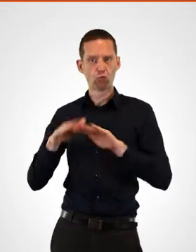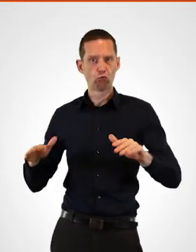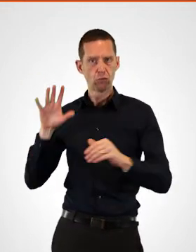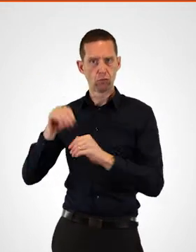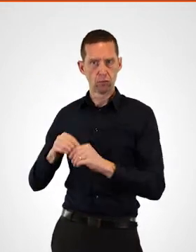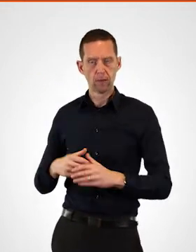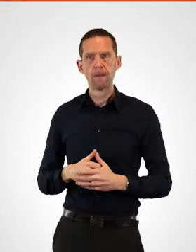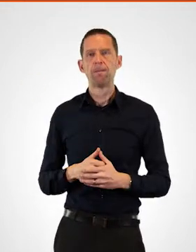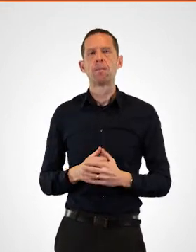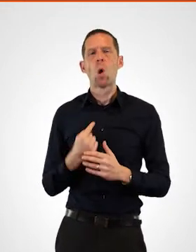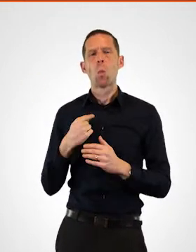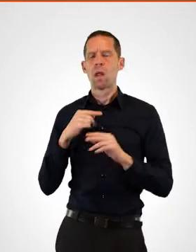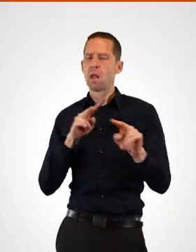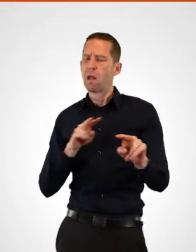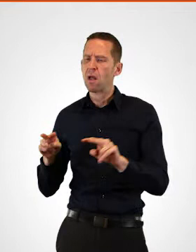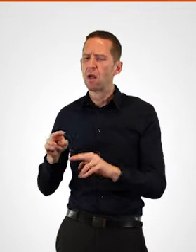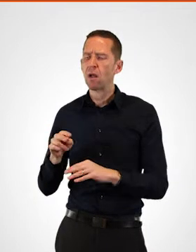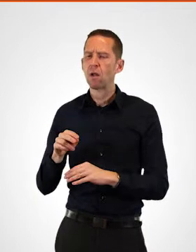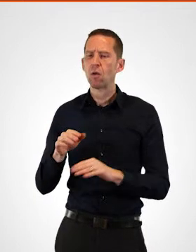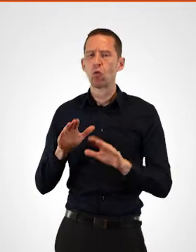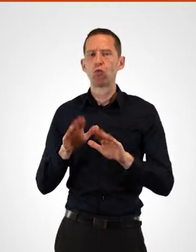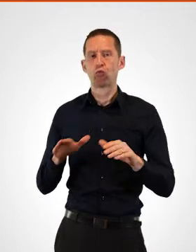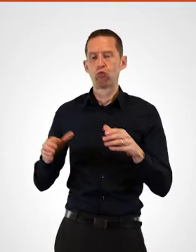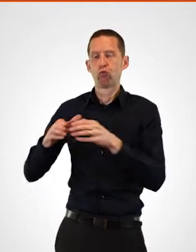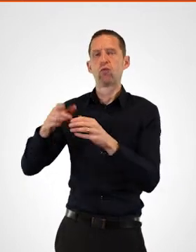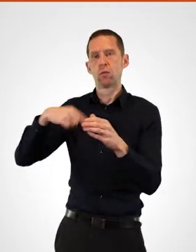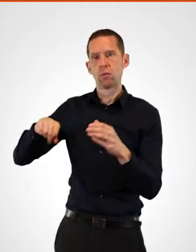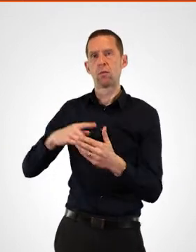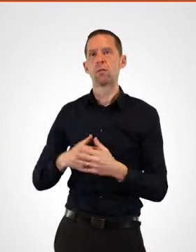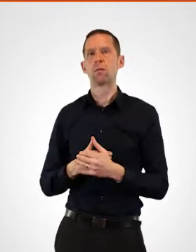When we looked at these children though in detail what we found